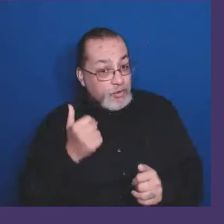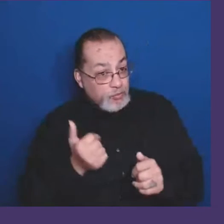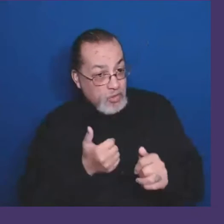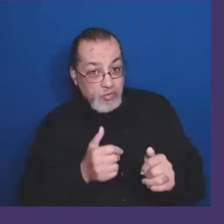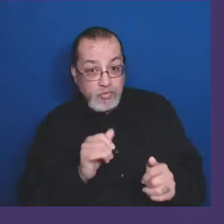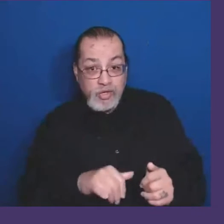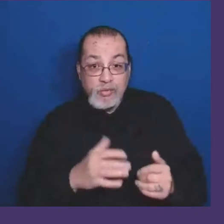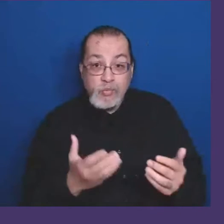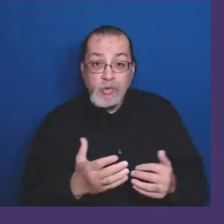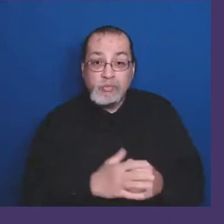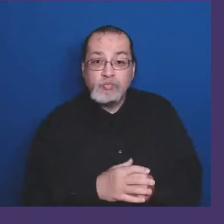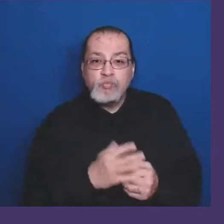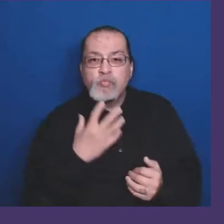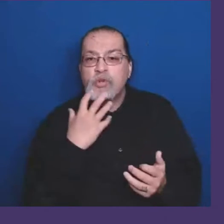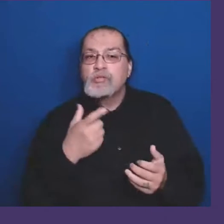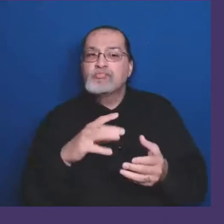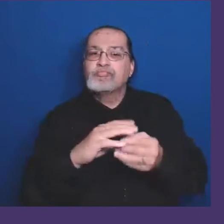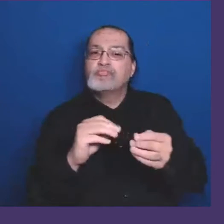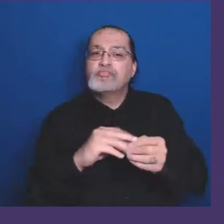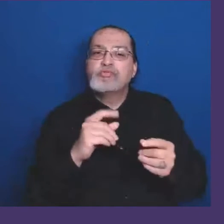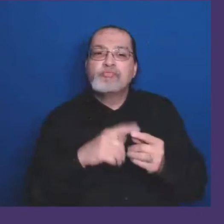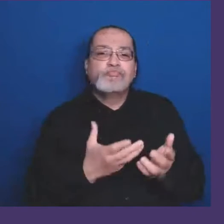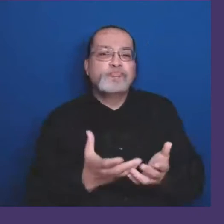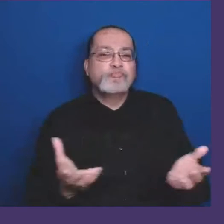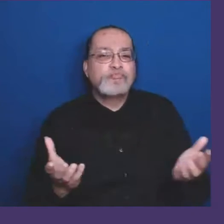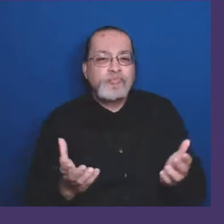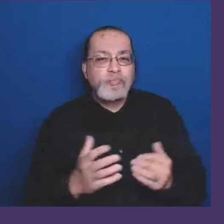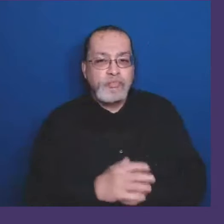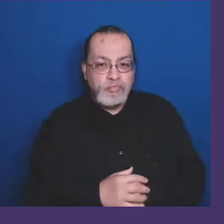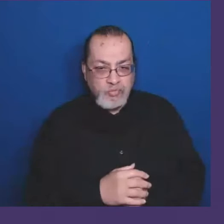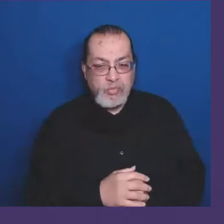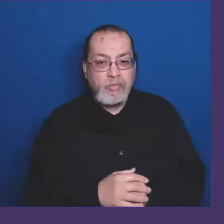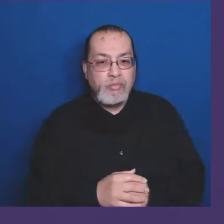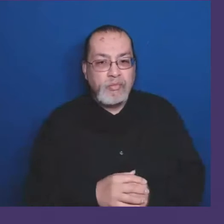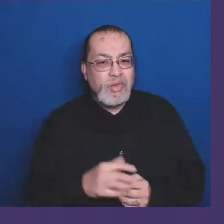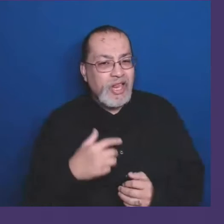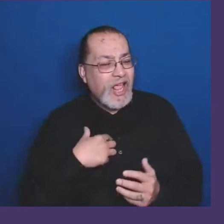the AI stuff in every facet of work,